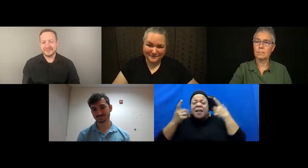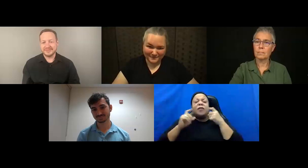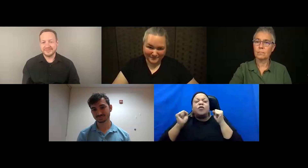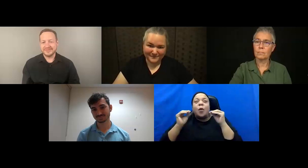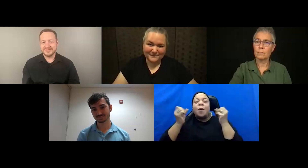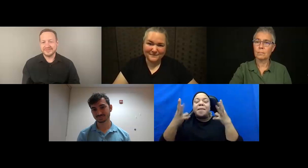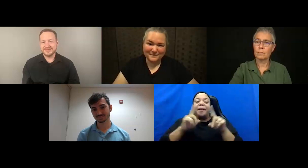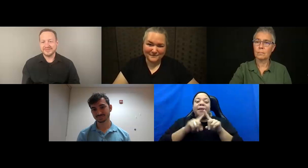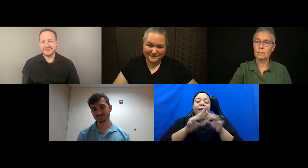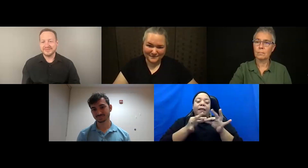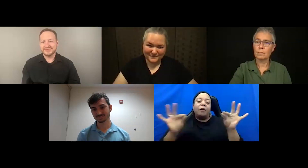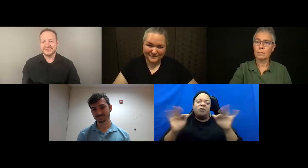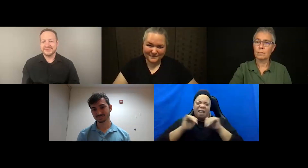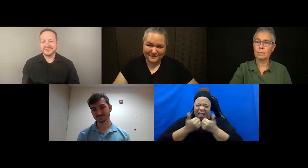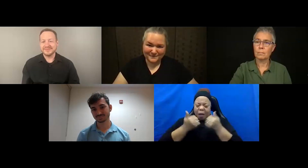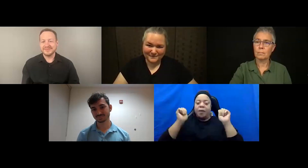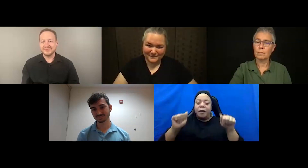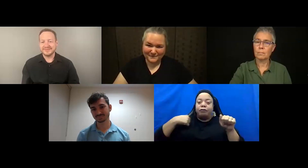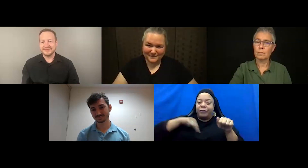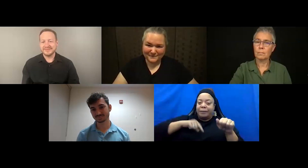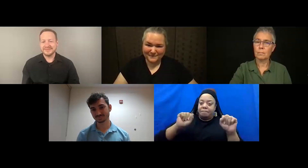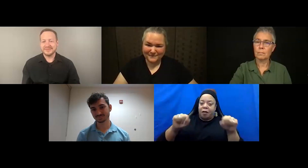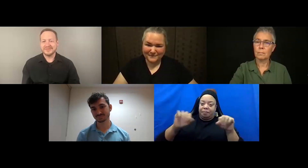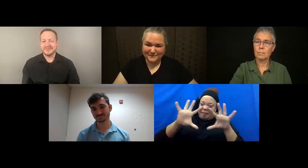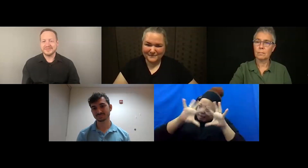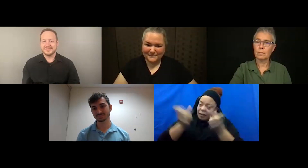There is a vast variety of sign languages. So many different languages.